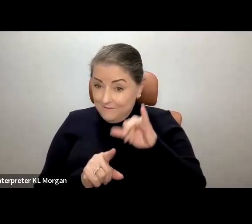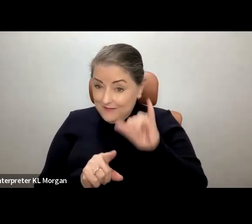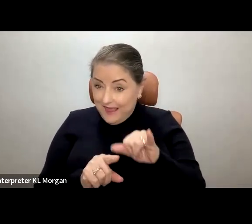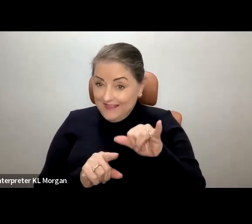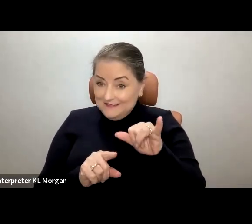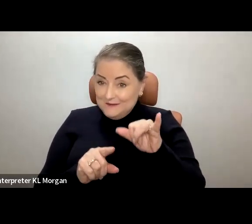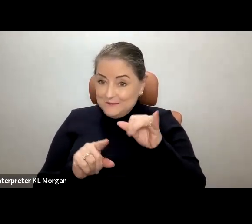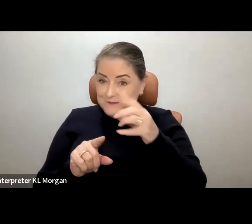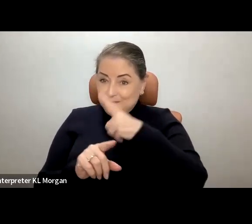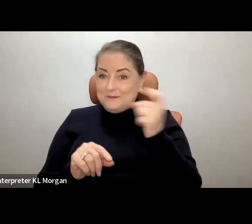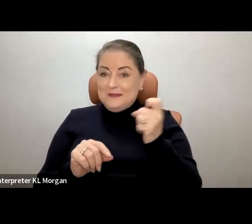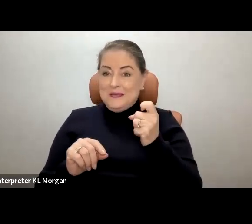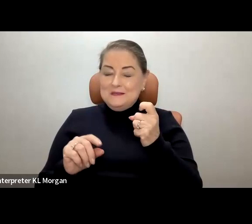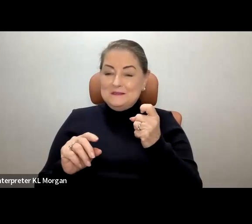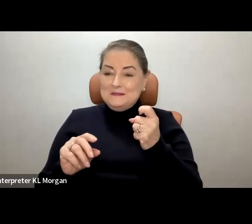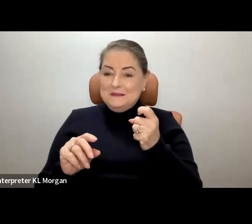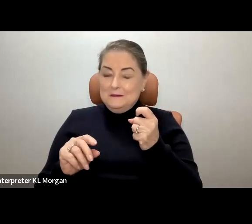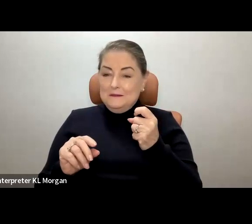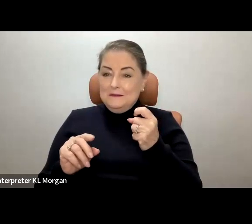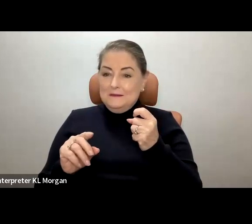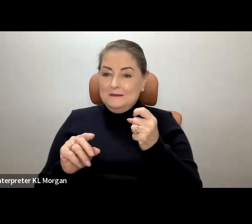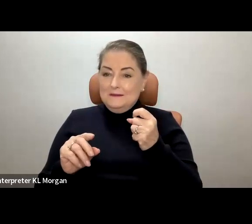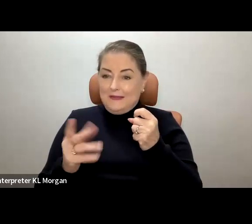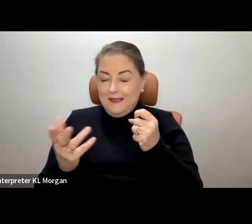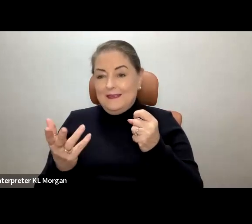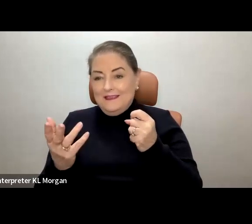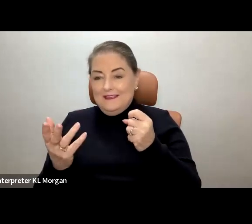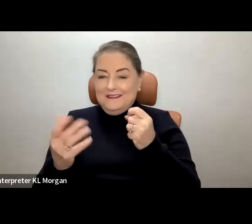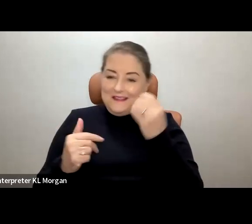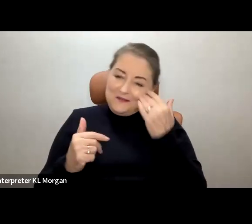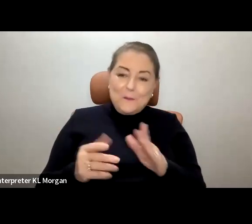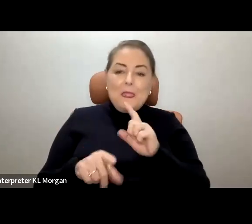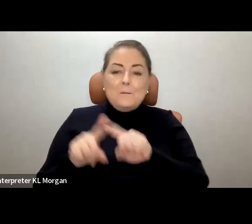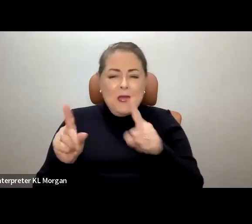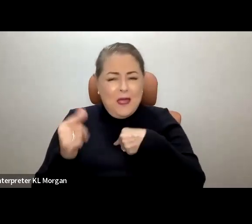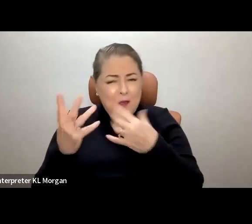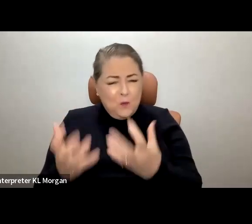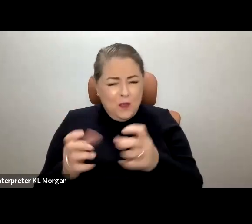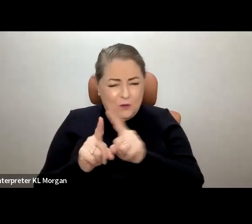because? Yeah, I don't know. But I wanted to ask the first part